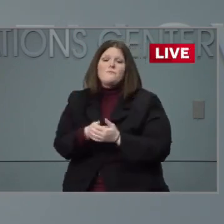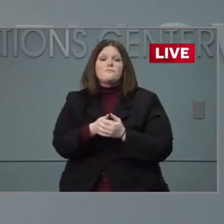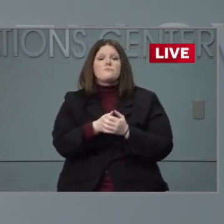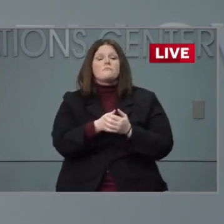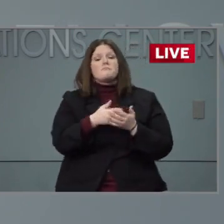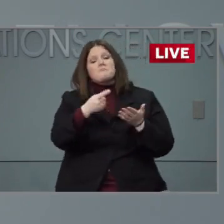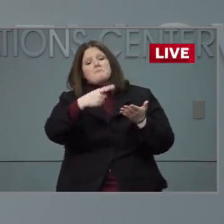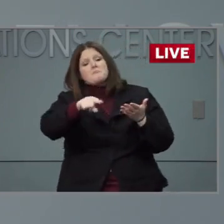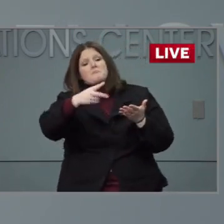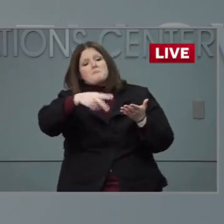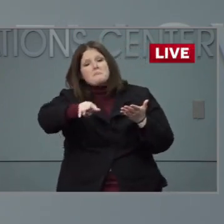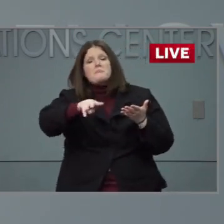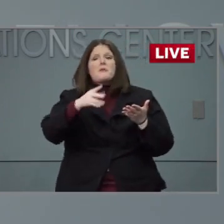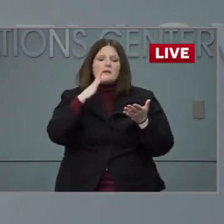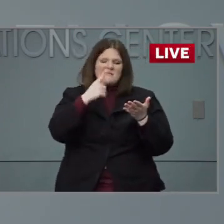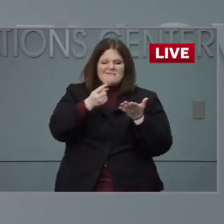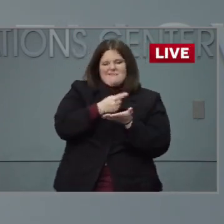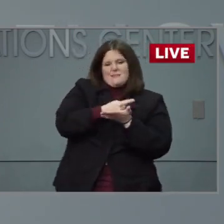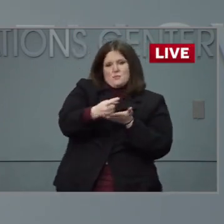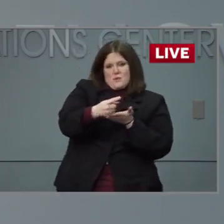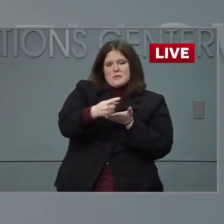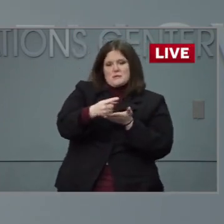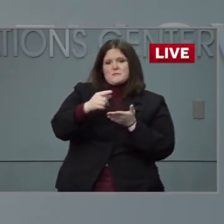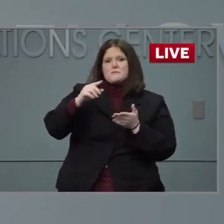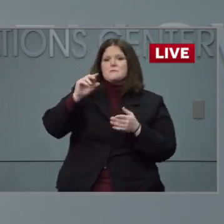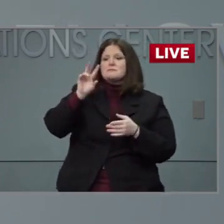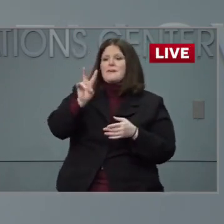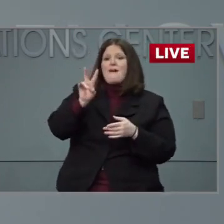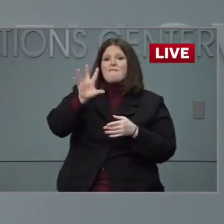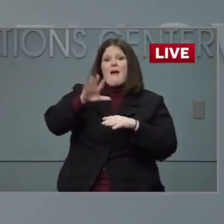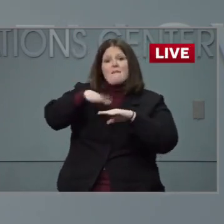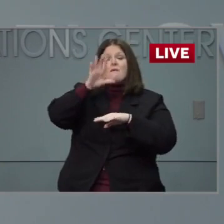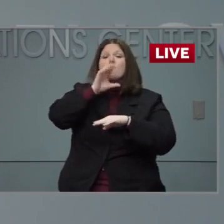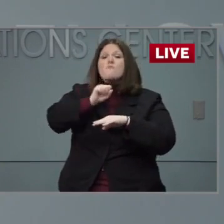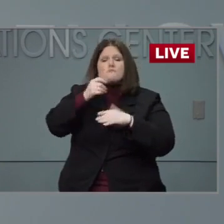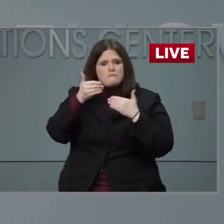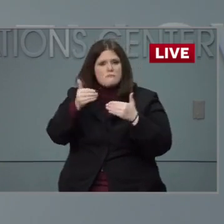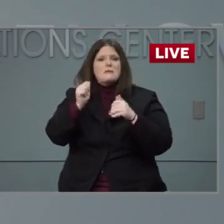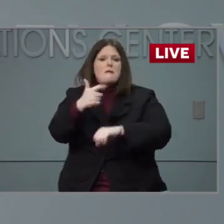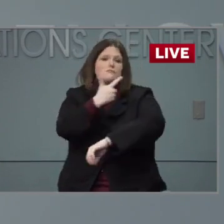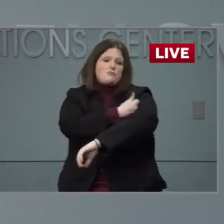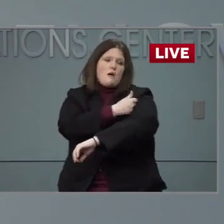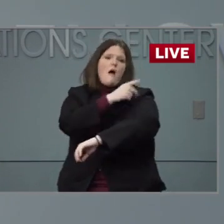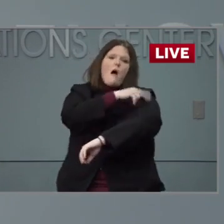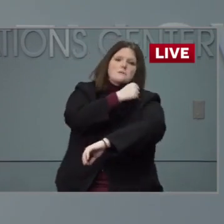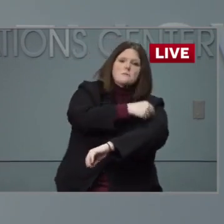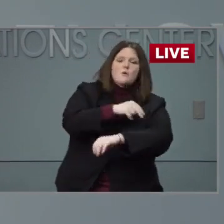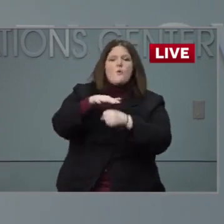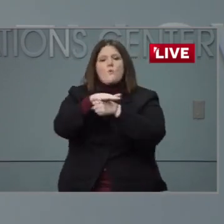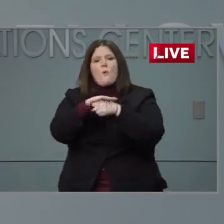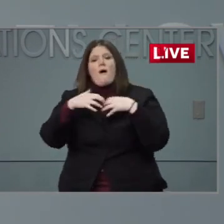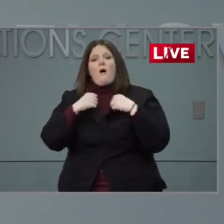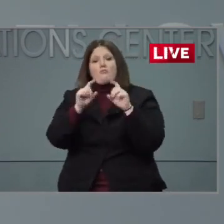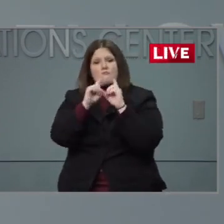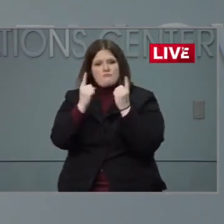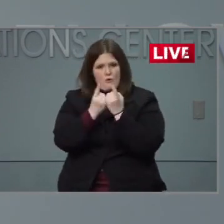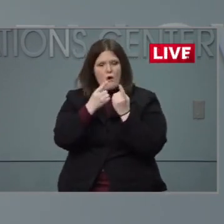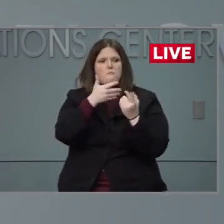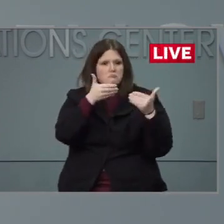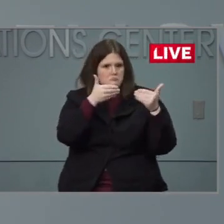OVER THE NEXT WEEK, LOCAL HEALTH DEPARTMENTS AND HOSPITALS WILL BEGIN OFFERING VACCINES TO ANYONE 75 YEARS AND OLDER.